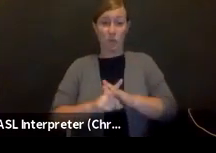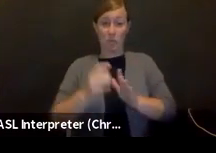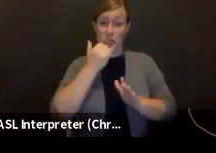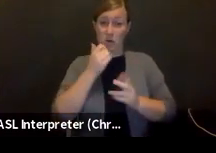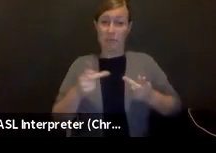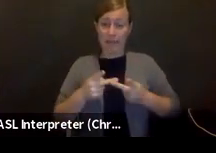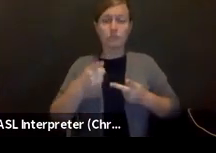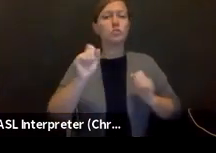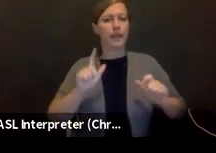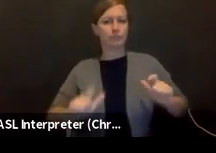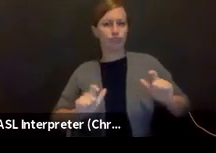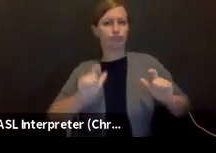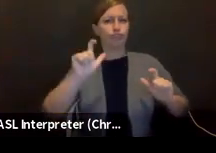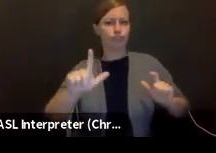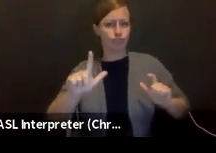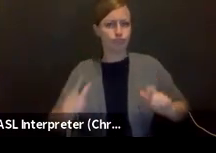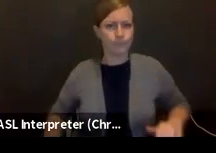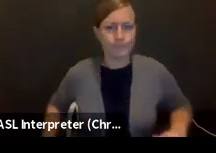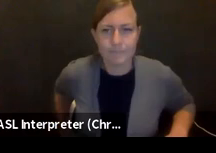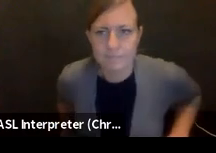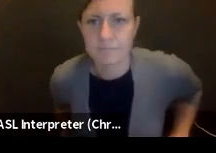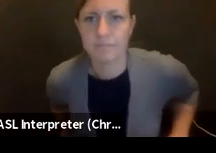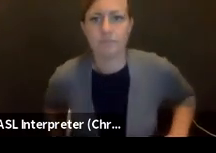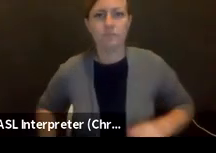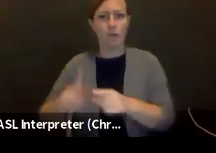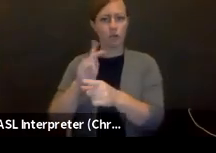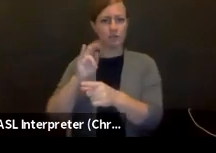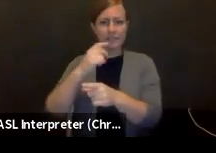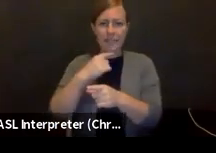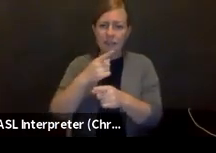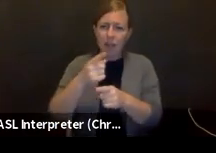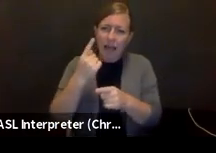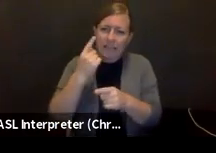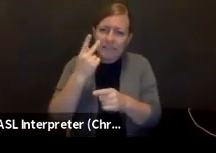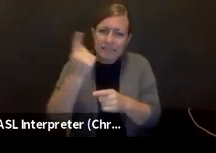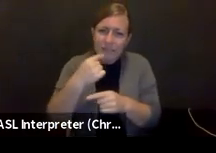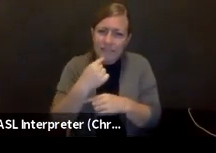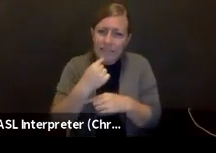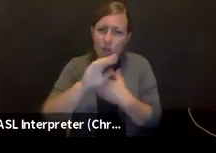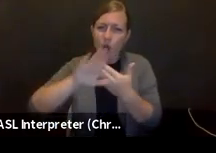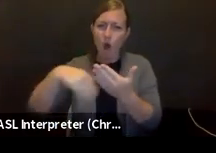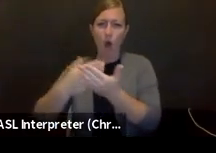ESD 112 --Kristina Wambold: Amy, would you be able to show us where it says all materials are so click. There's a little drop down there on the right hand side at the top.